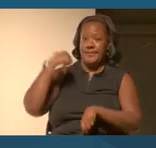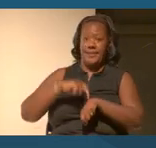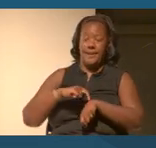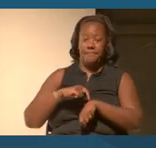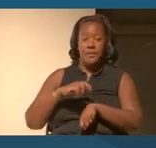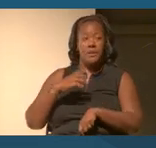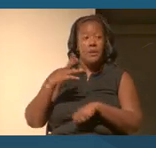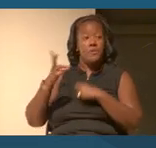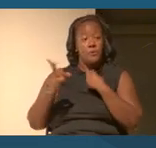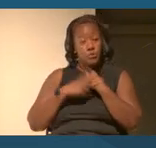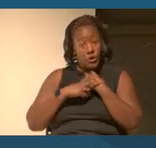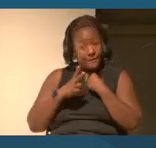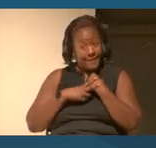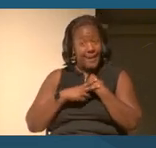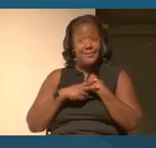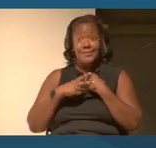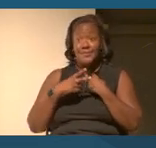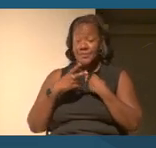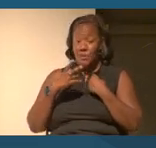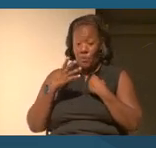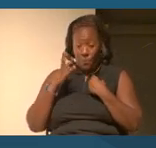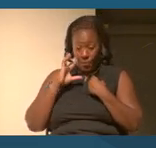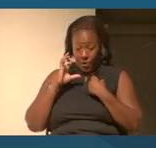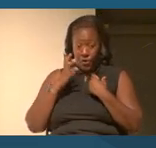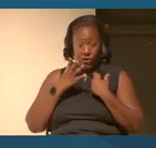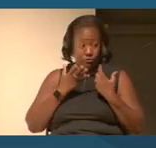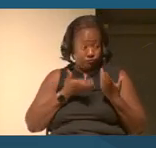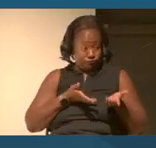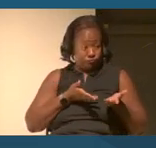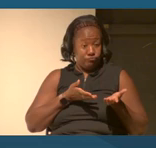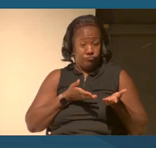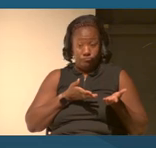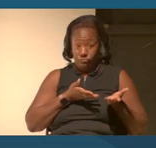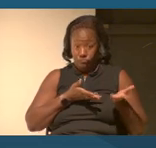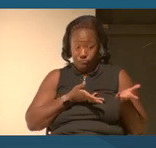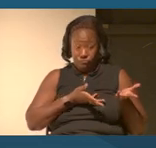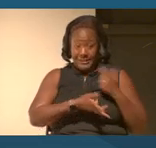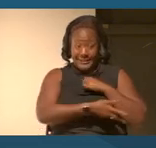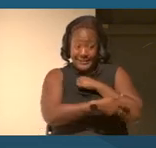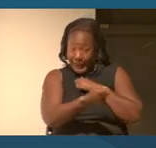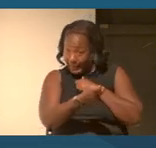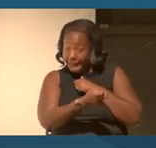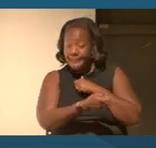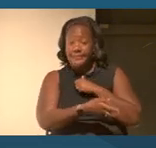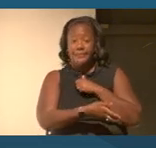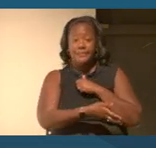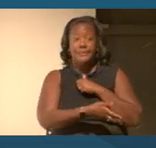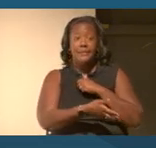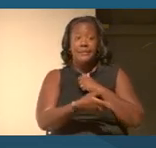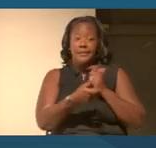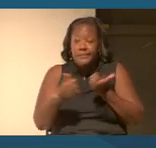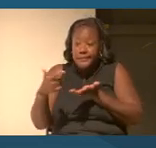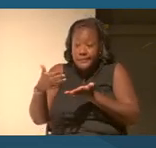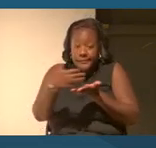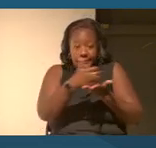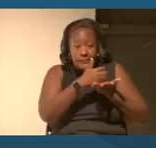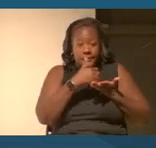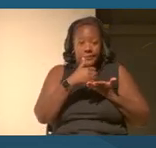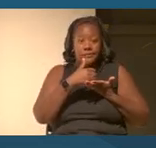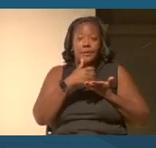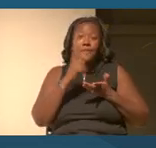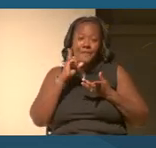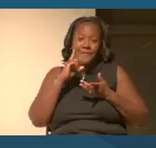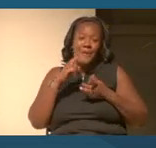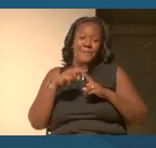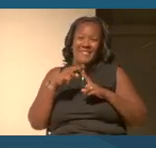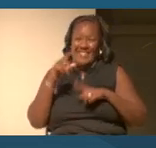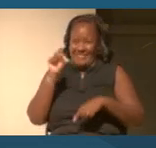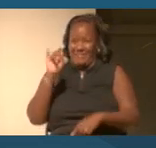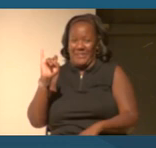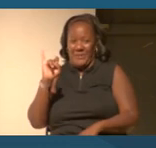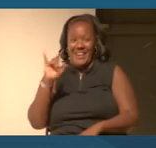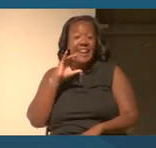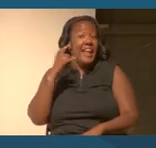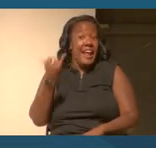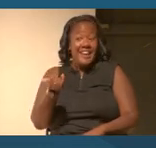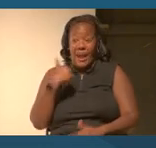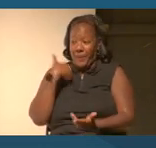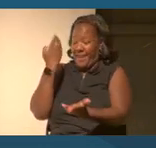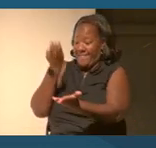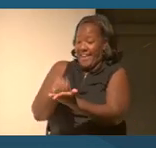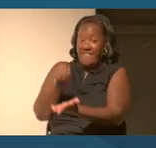artifacts were taken, accumulated by the Smithsonian, and now we have those as evidence of transatlantic